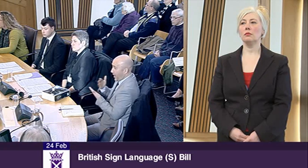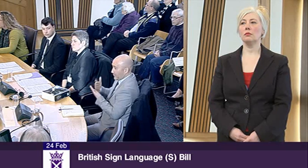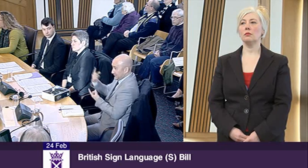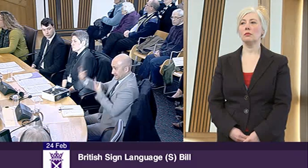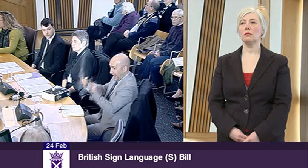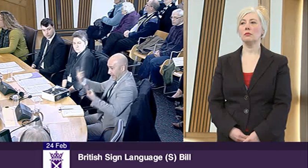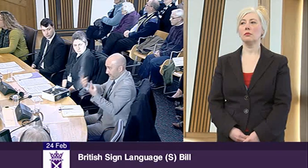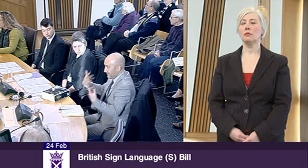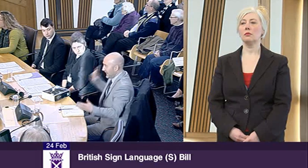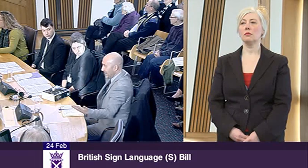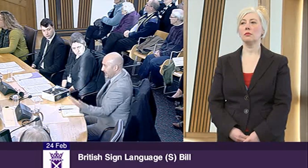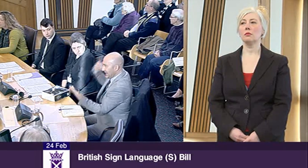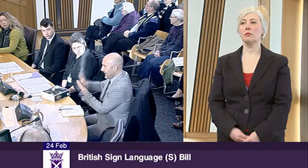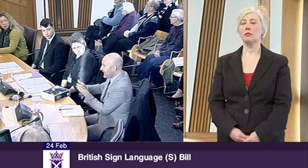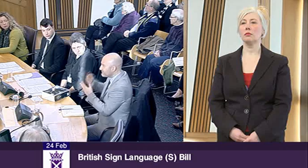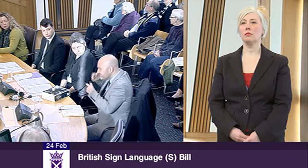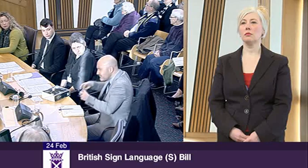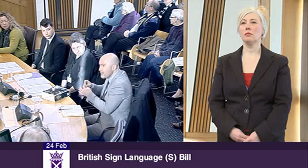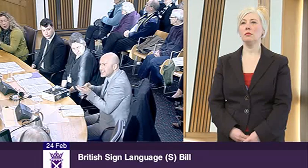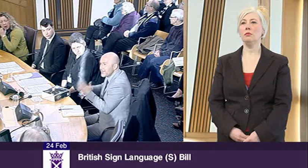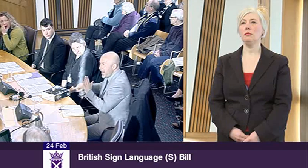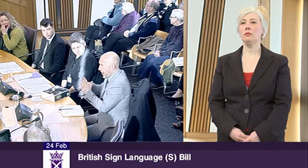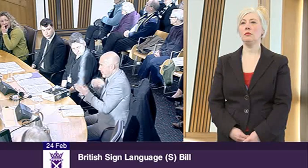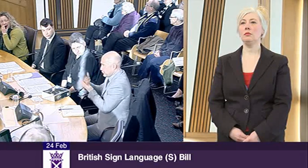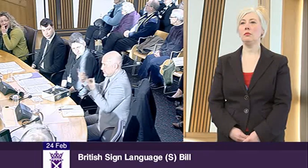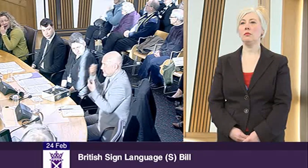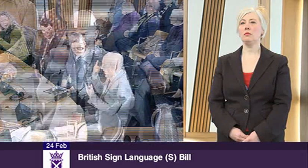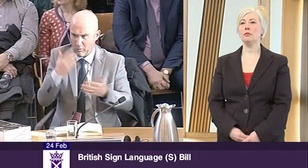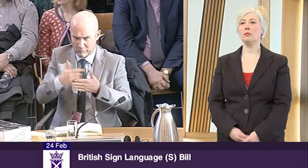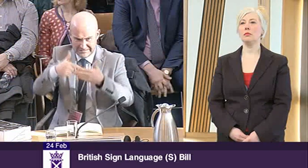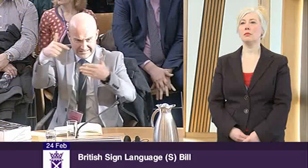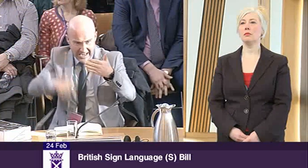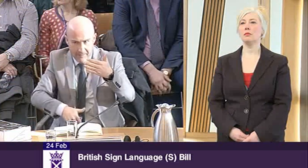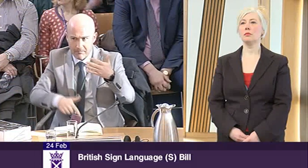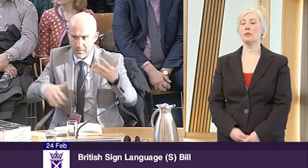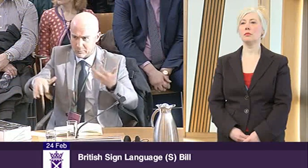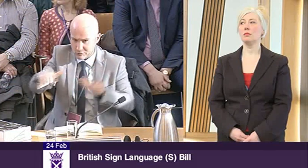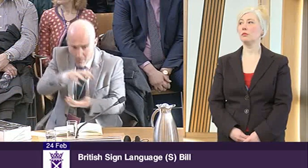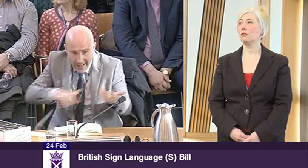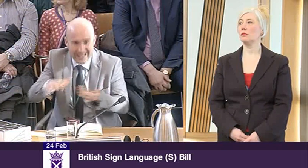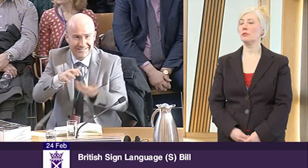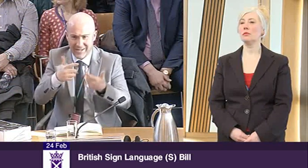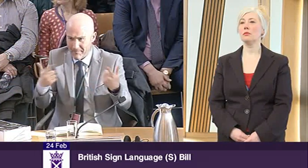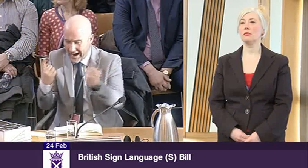Frankie McLean: I am sure that committee members have been looking in depth at all the paperwork